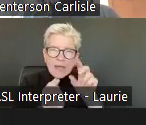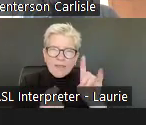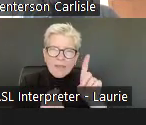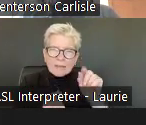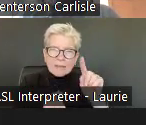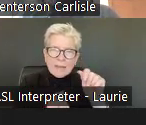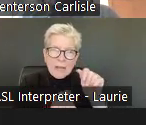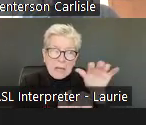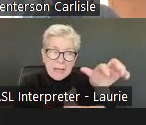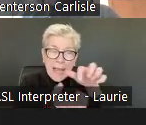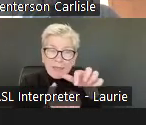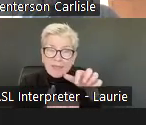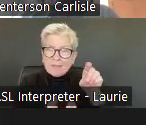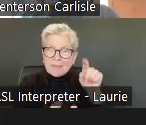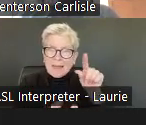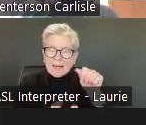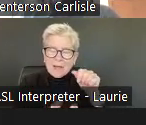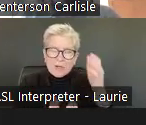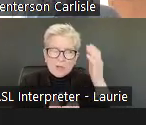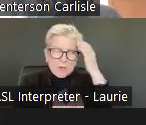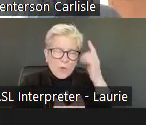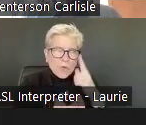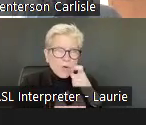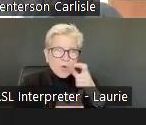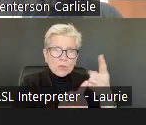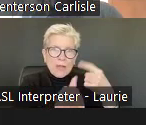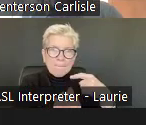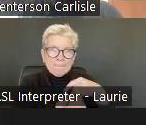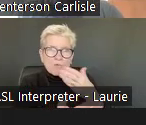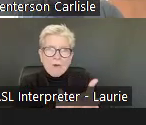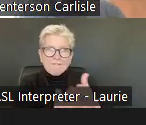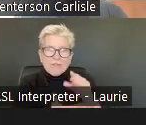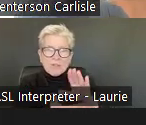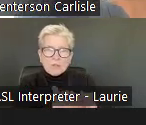what students are coming up. What's their strengths? Are there students that need to,